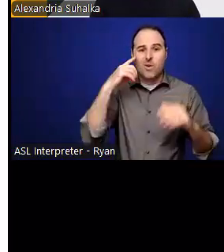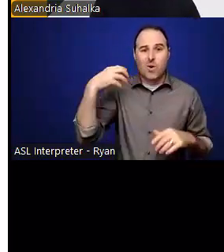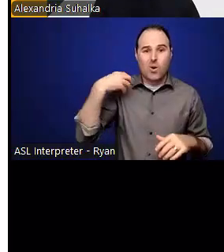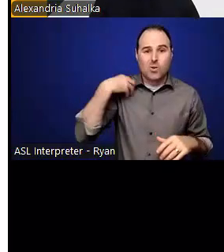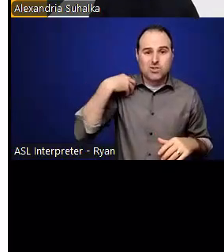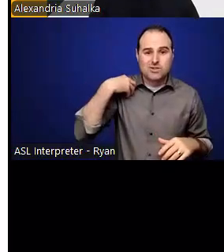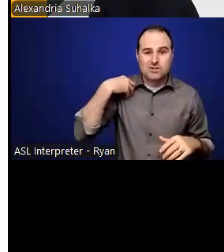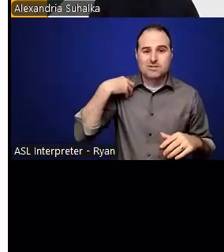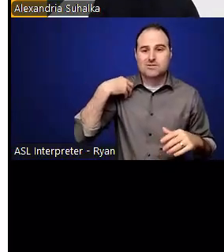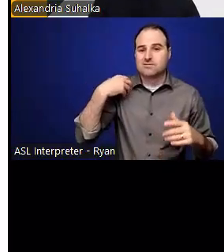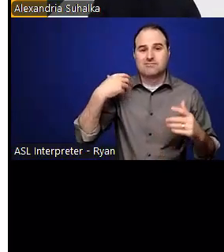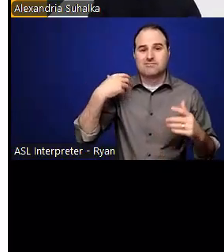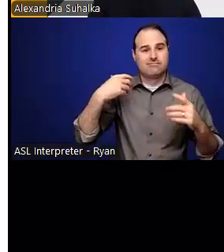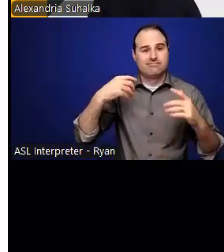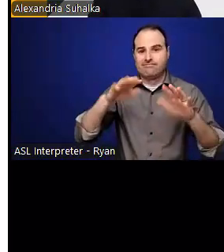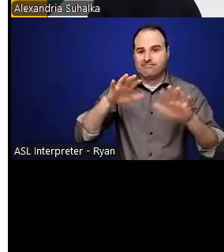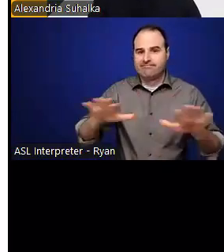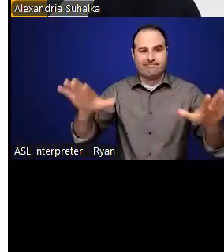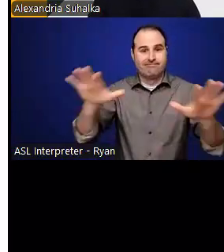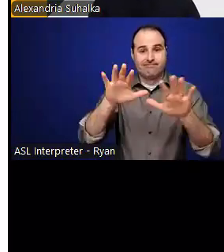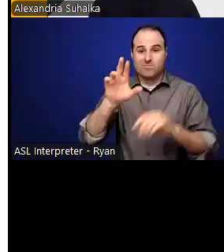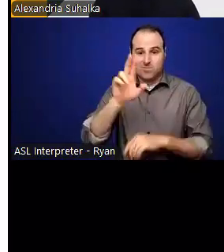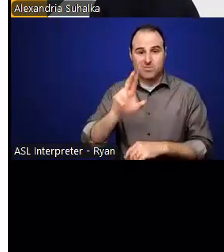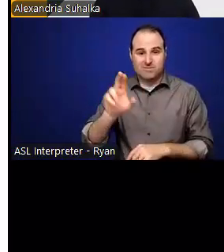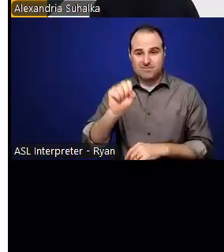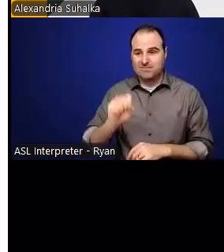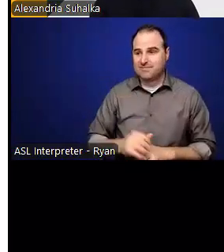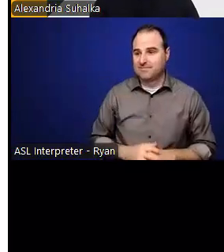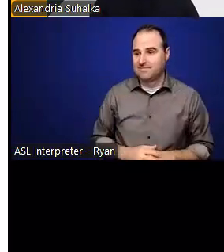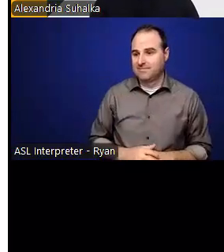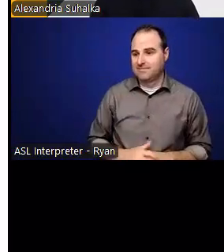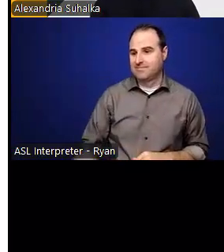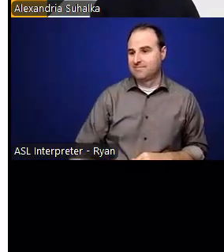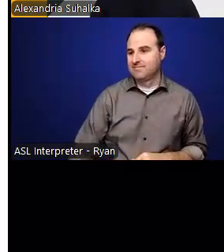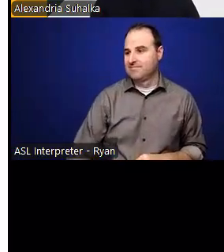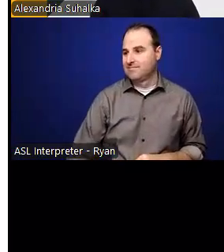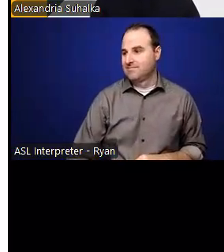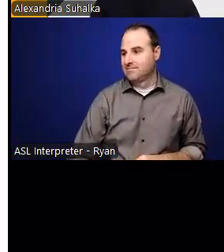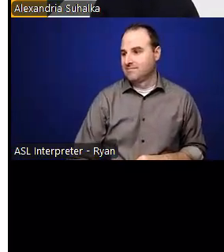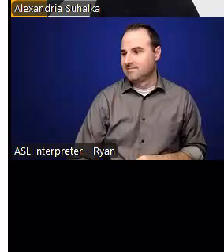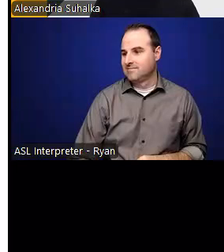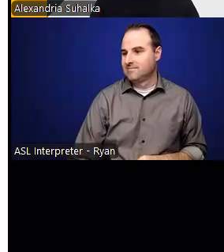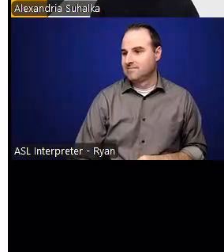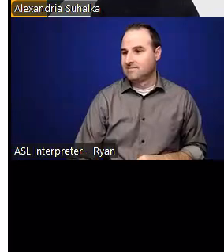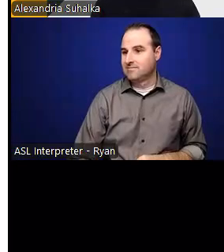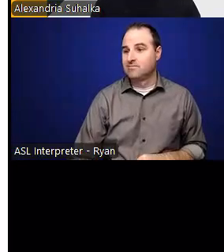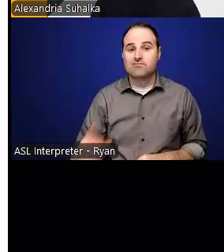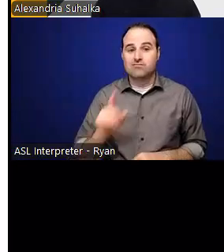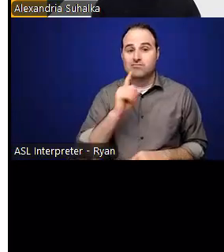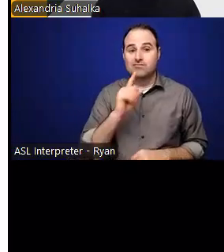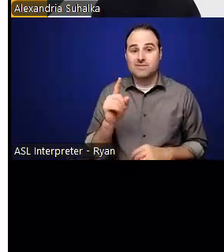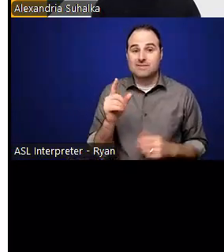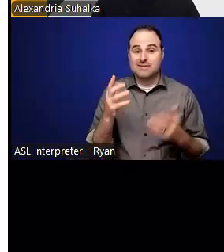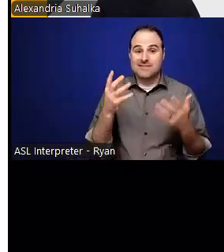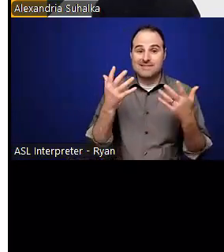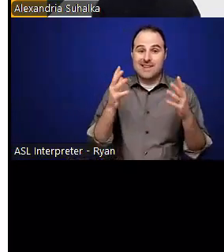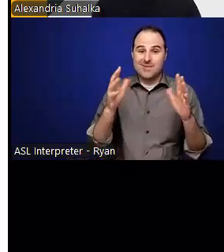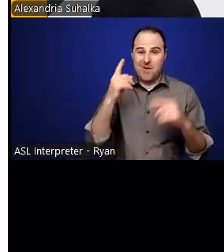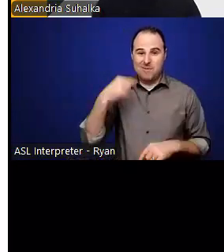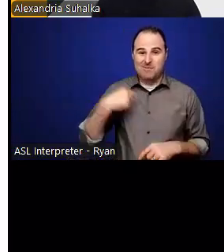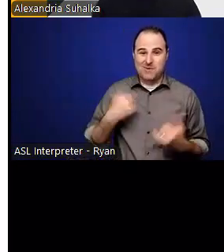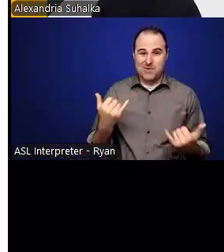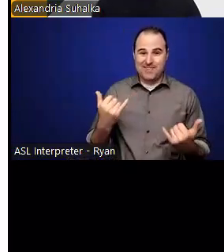the country. And then I think that is all that I have for today. We have a lot of good speakers